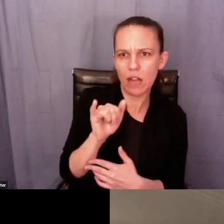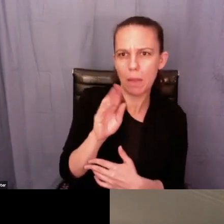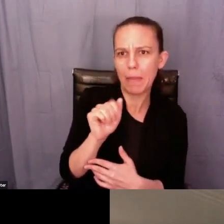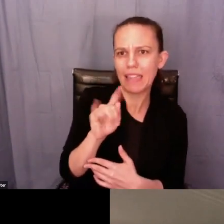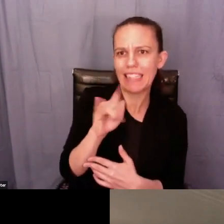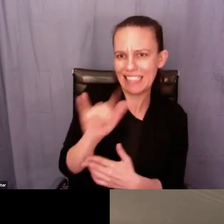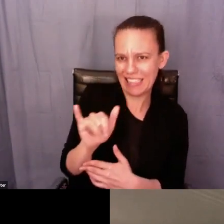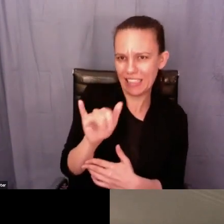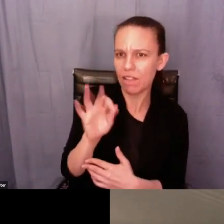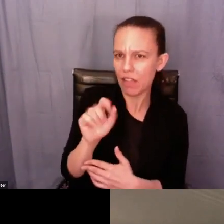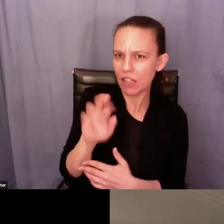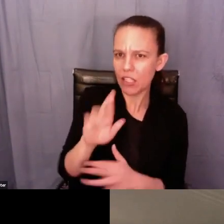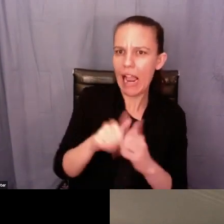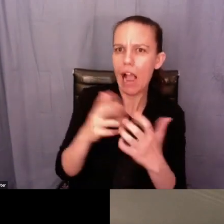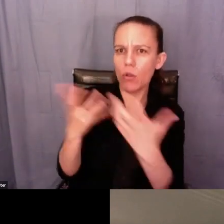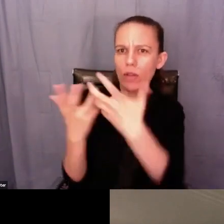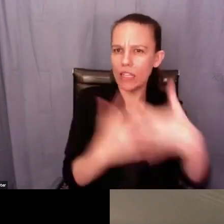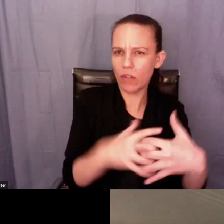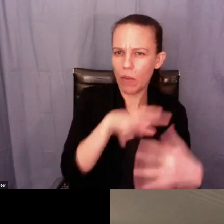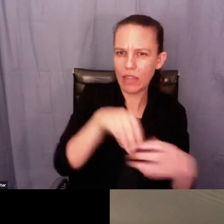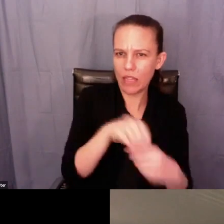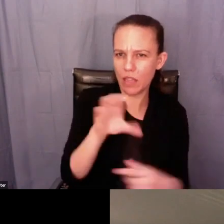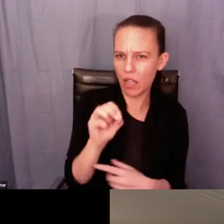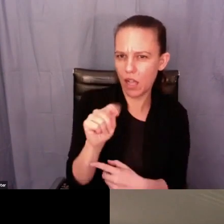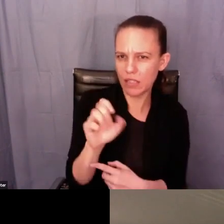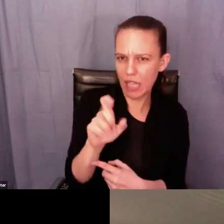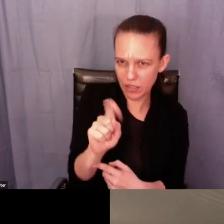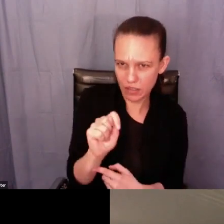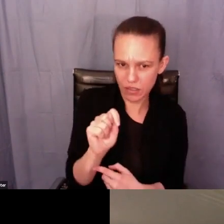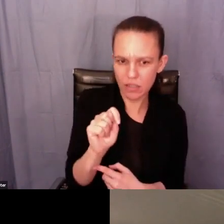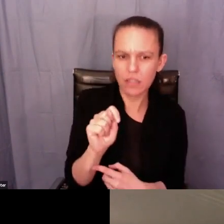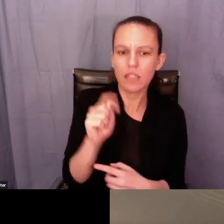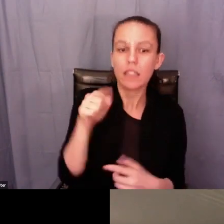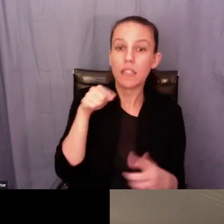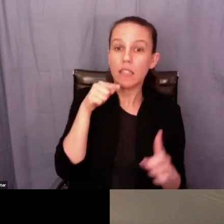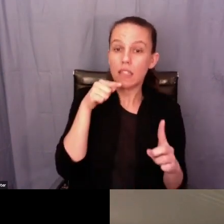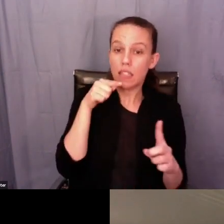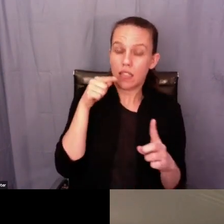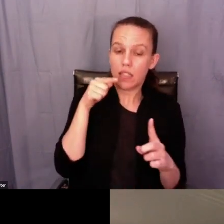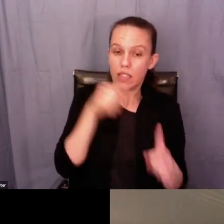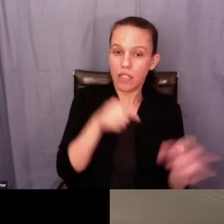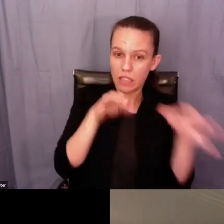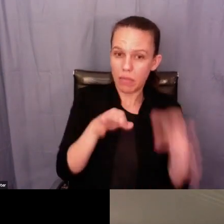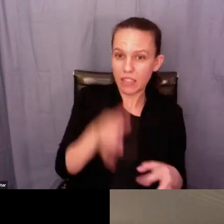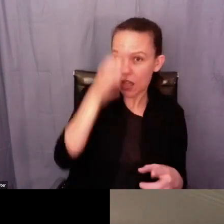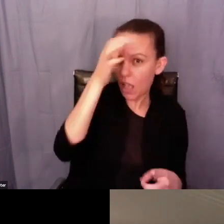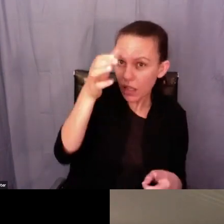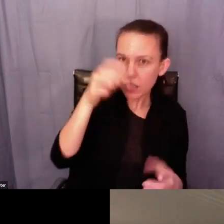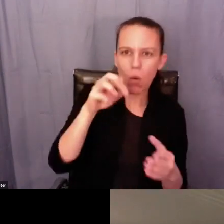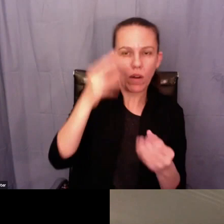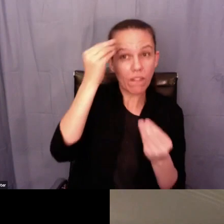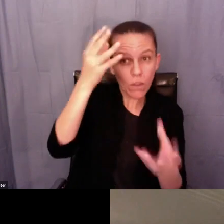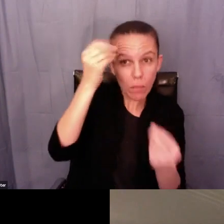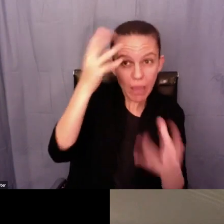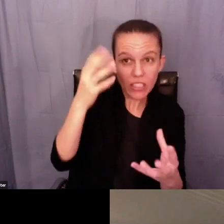And he claims that if you -- if a concept, a piece of information, has a high degree of integratability